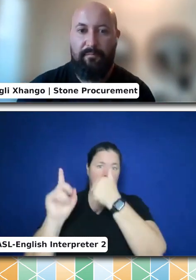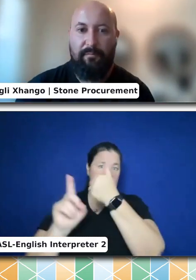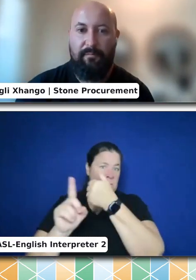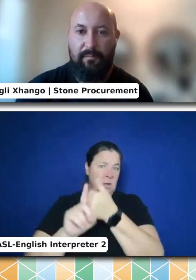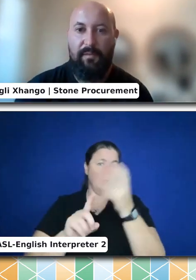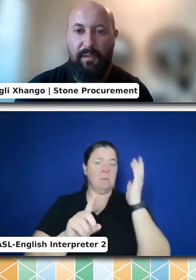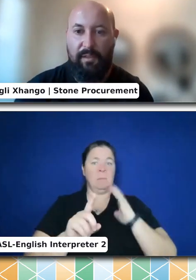Yeah.